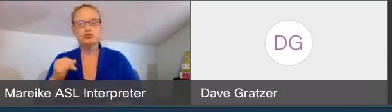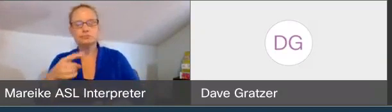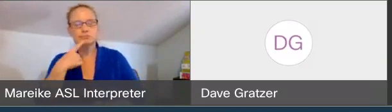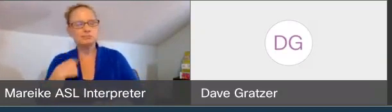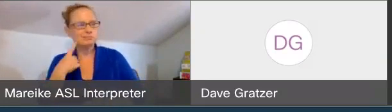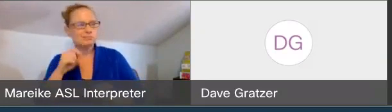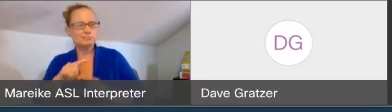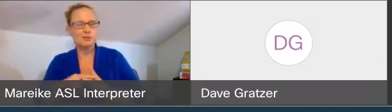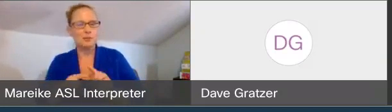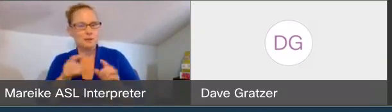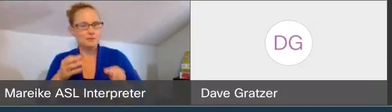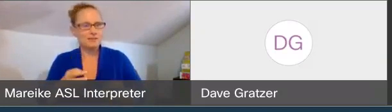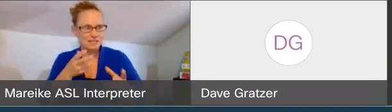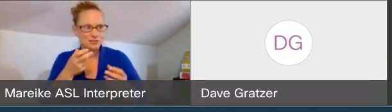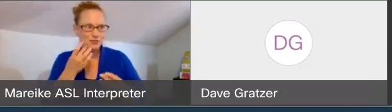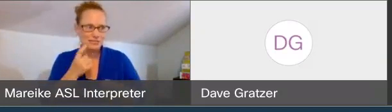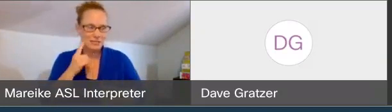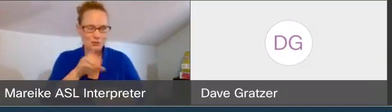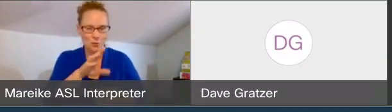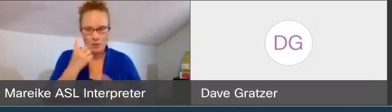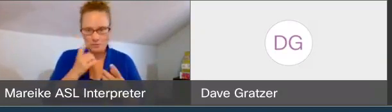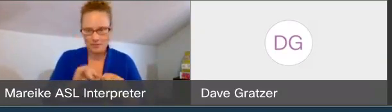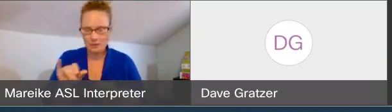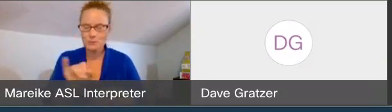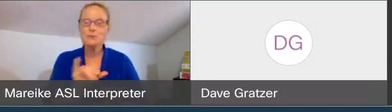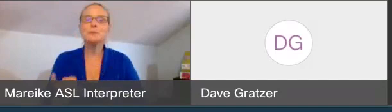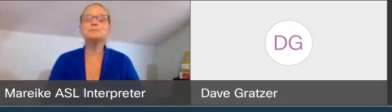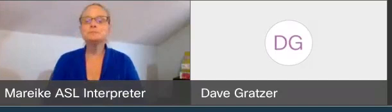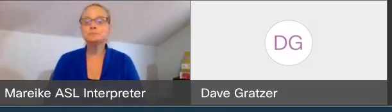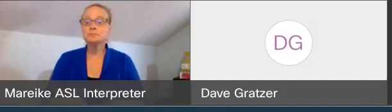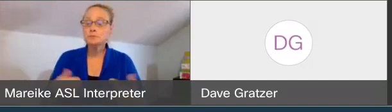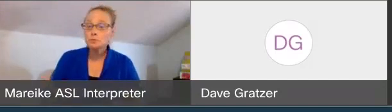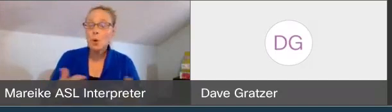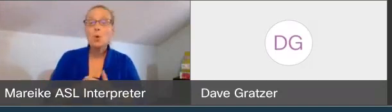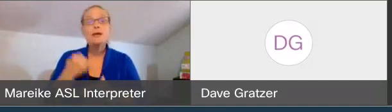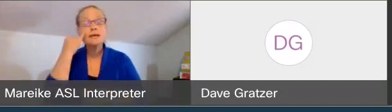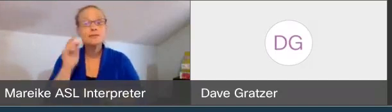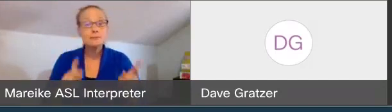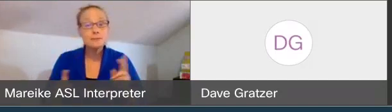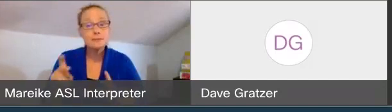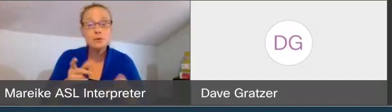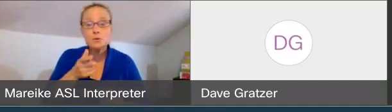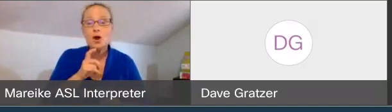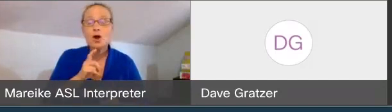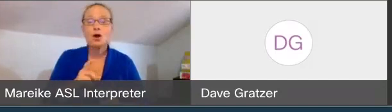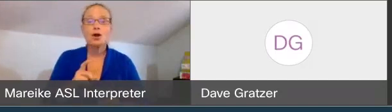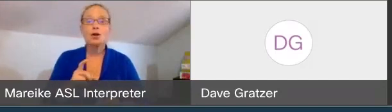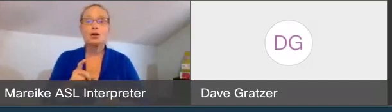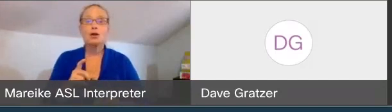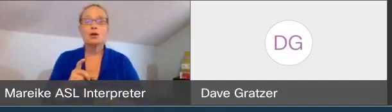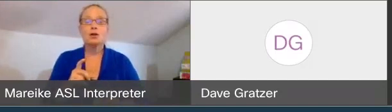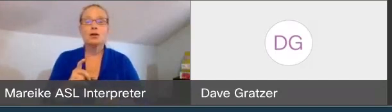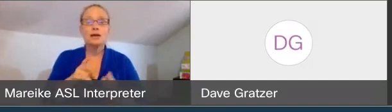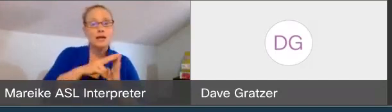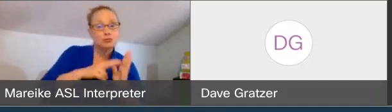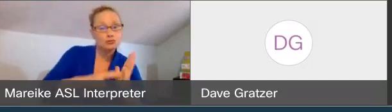interested in hearing your thoughts on this. So if people who are enrolled in FACT services or,